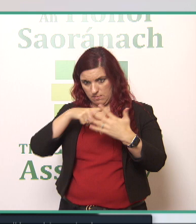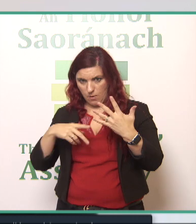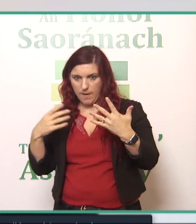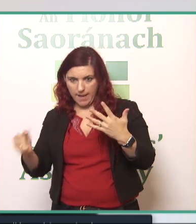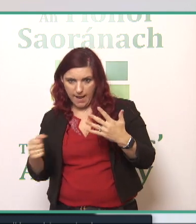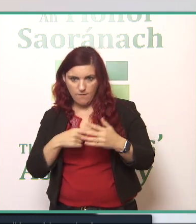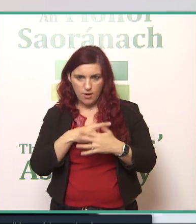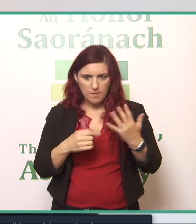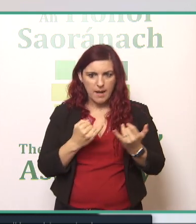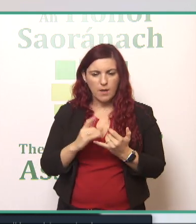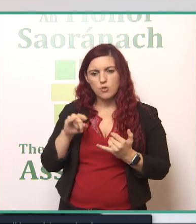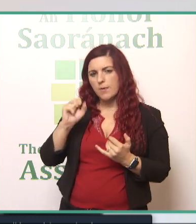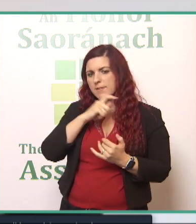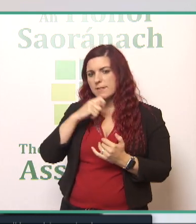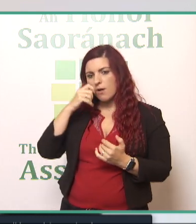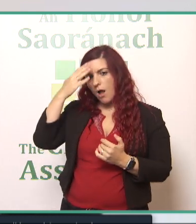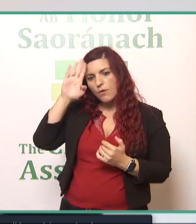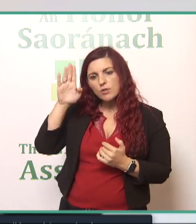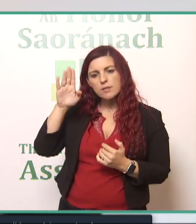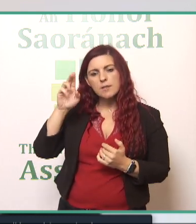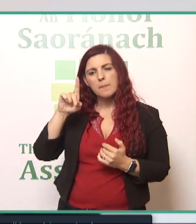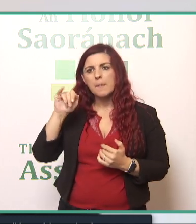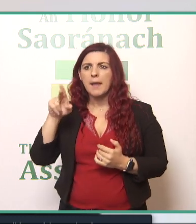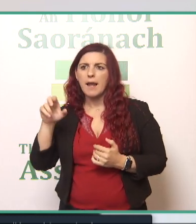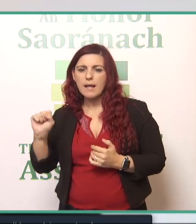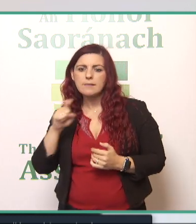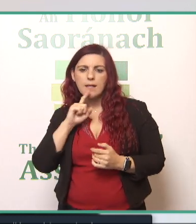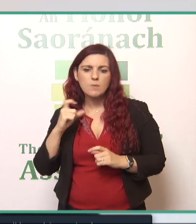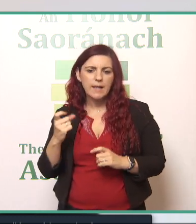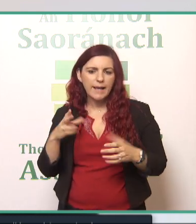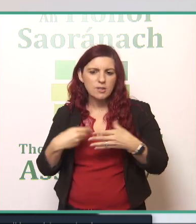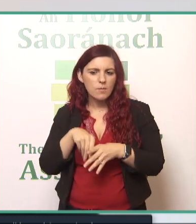like Sheamus the Irish people and conservation Council engage with that uh we do need to bring